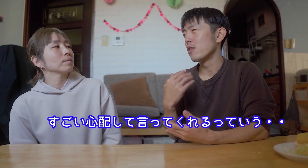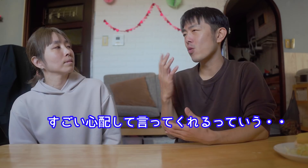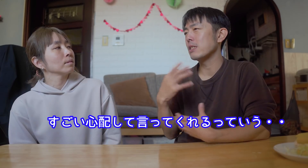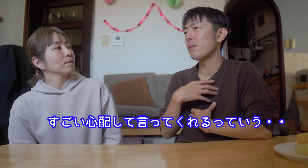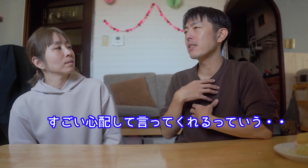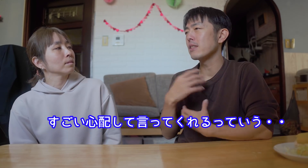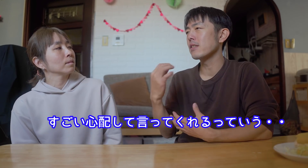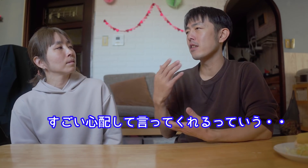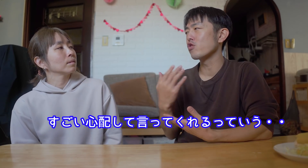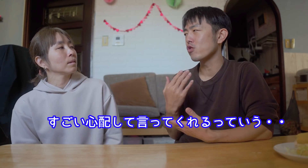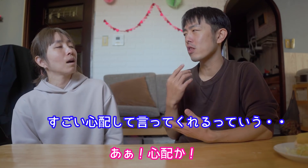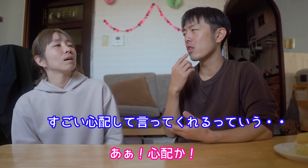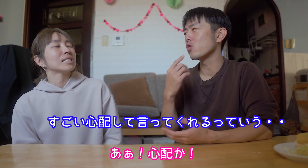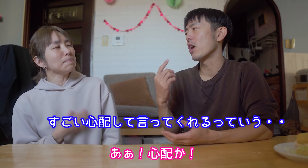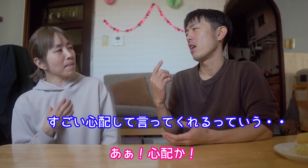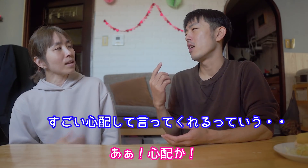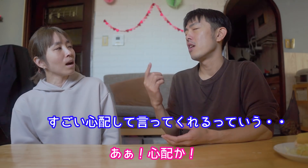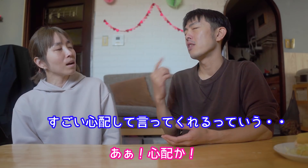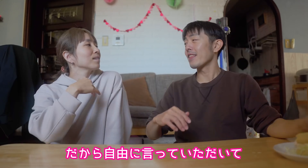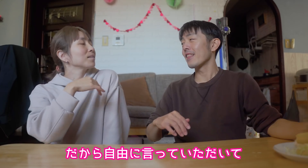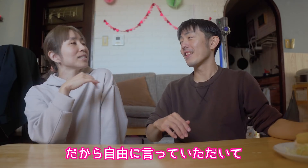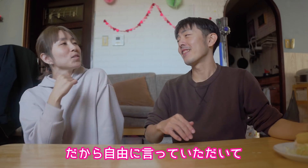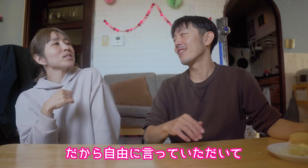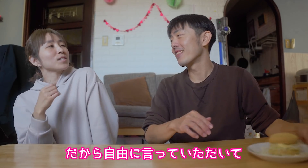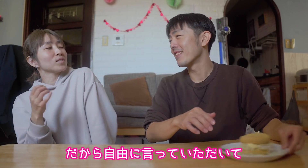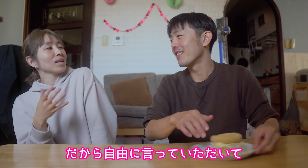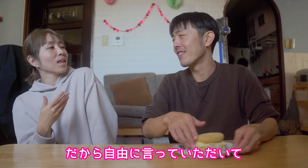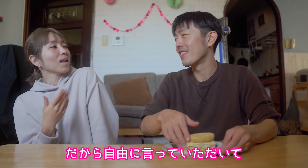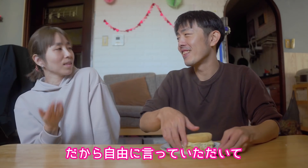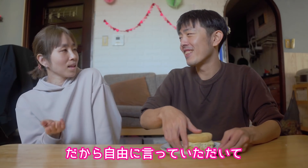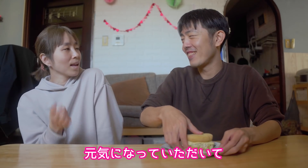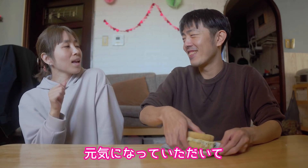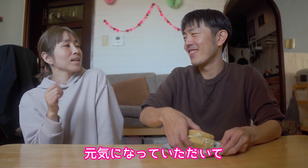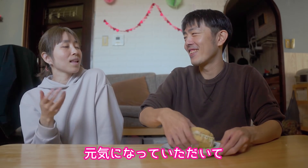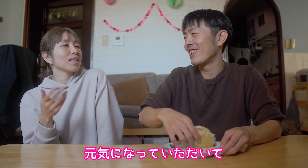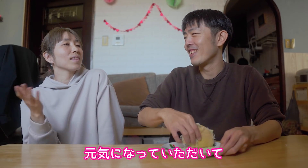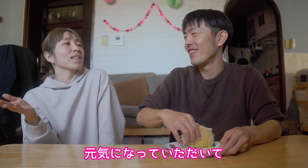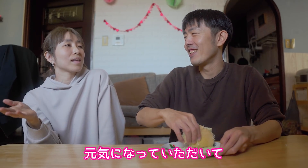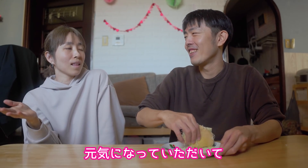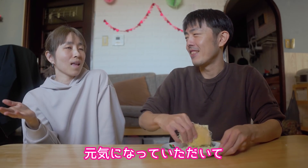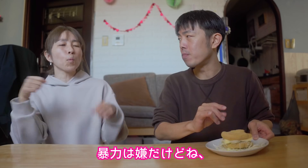(Dad)They're saying that out of concern... (Mom)Oh! They're worried! So they can talk anything about me, and feel better.